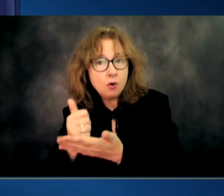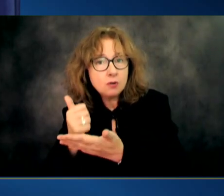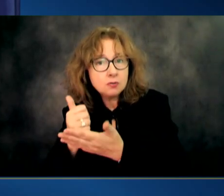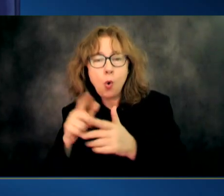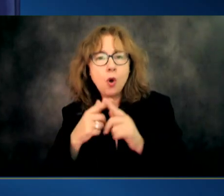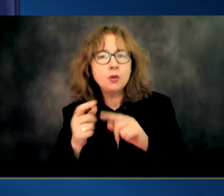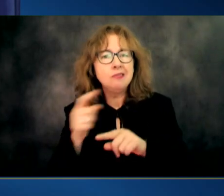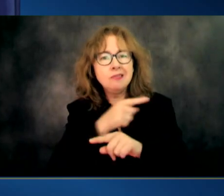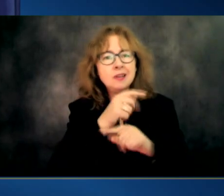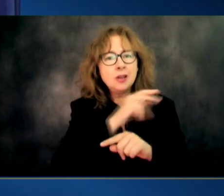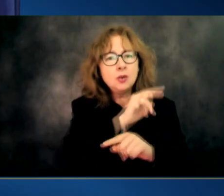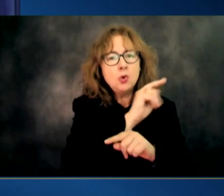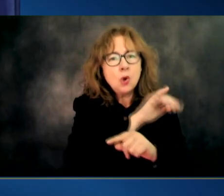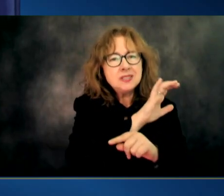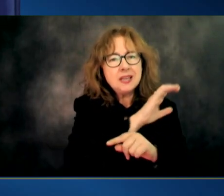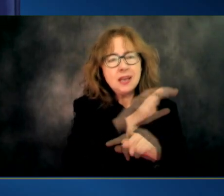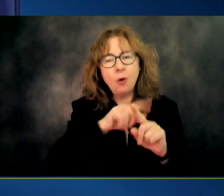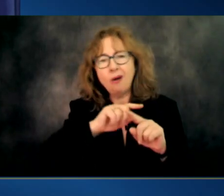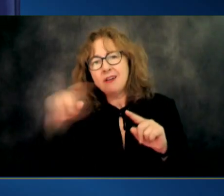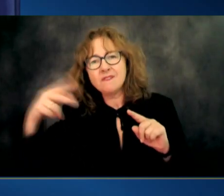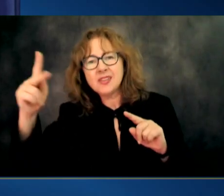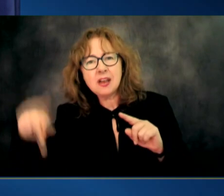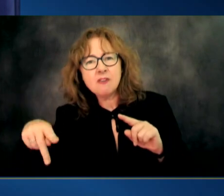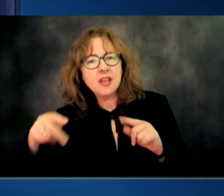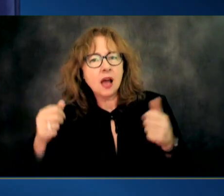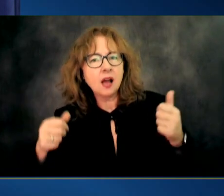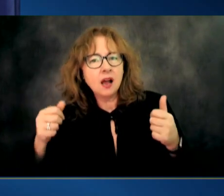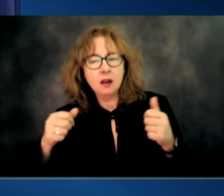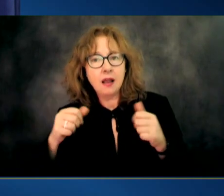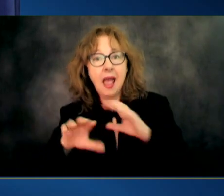people are often going to, you know, outside the border to get care.